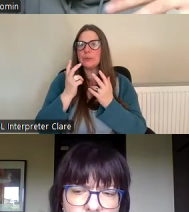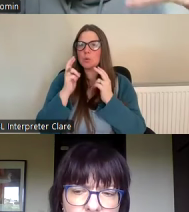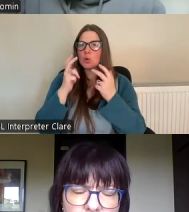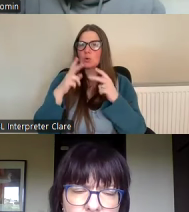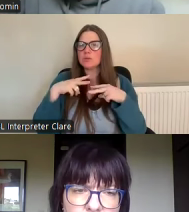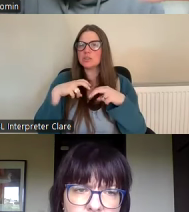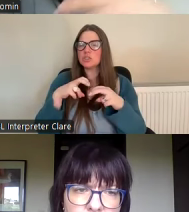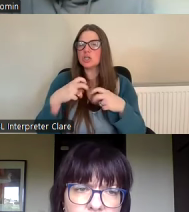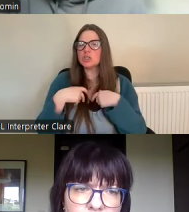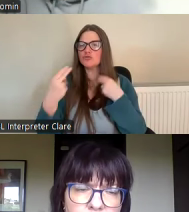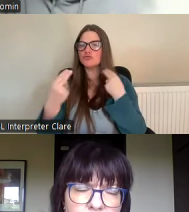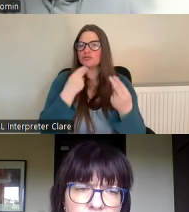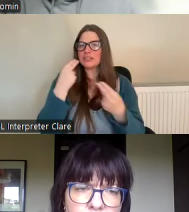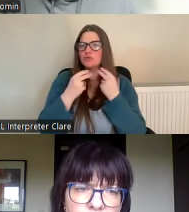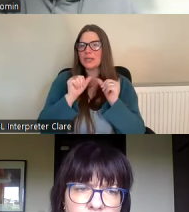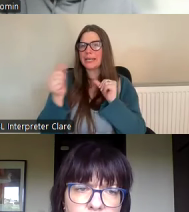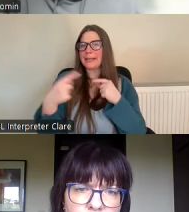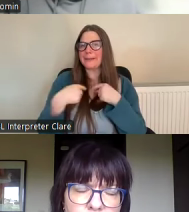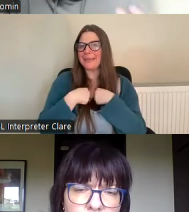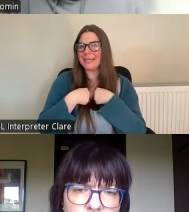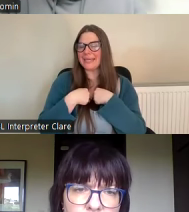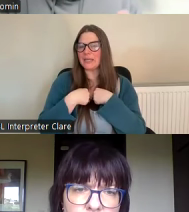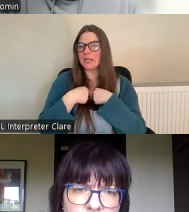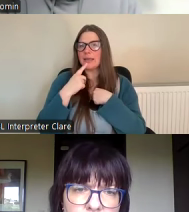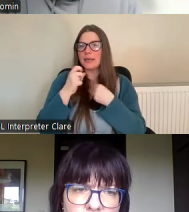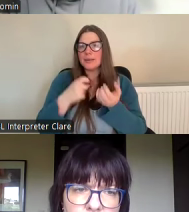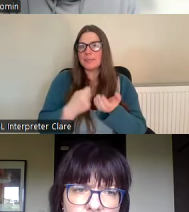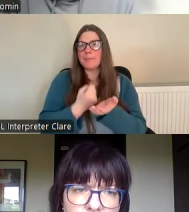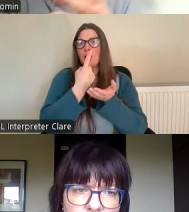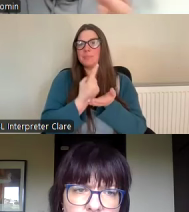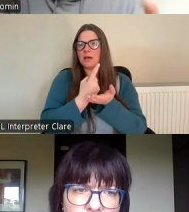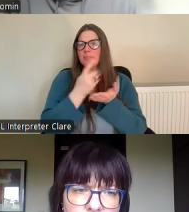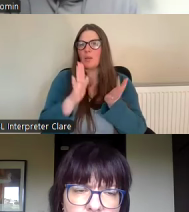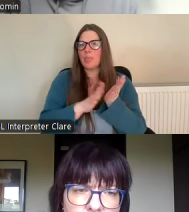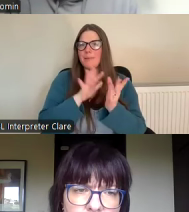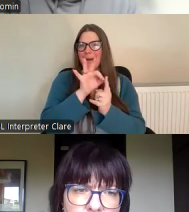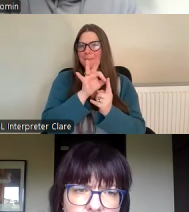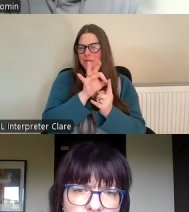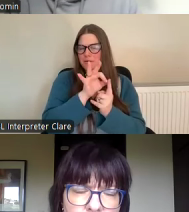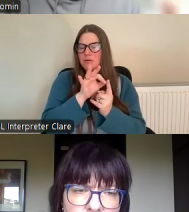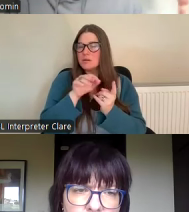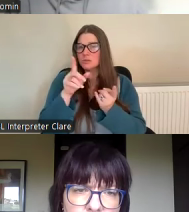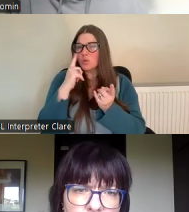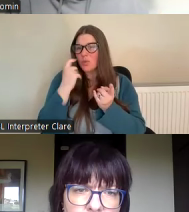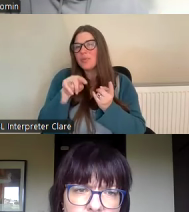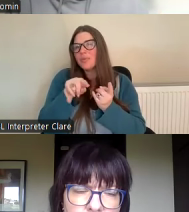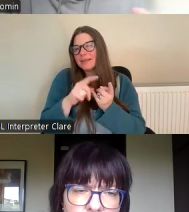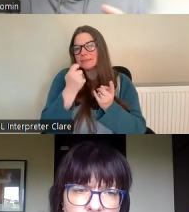Performance Max campaigns can actually get you put in there. That's a different type of campaign. Just like we have search campaigns, we've got display,